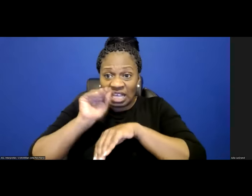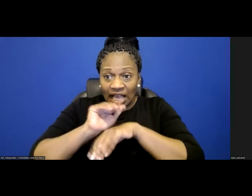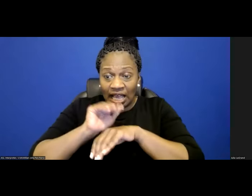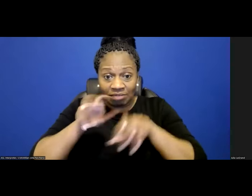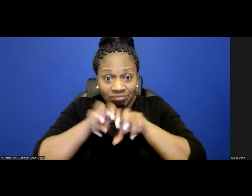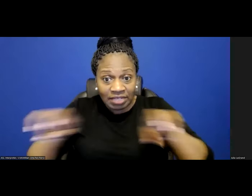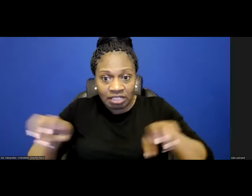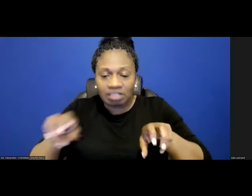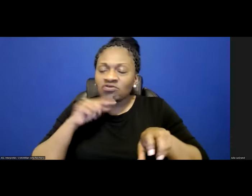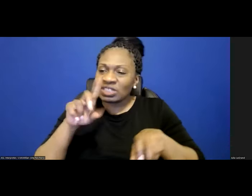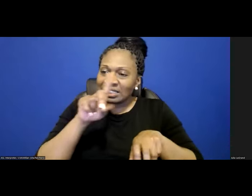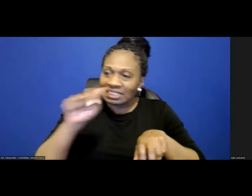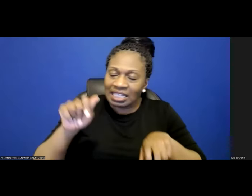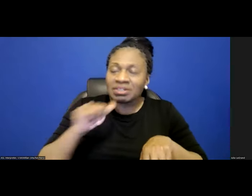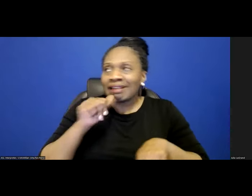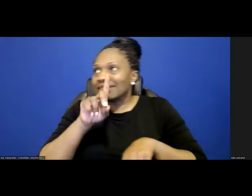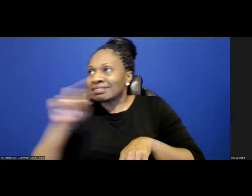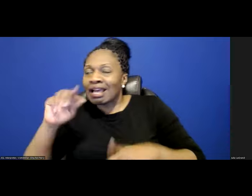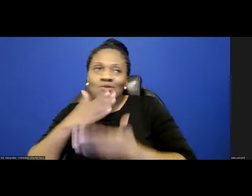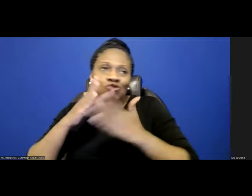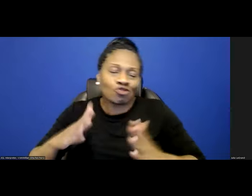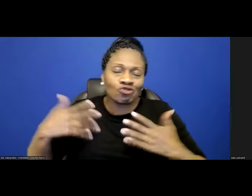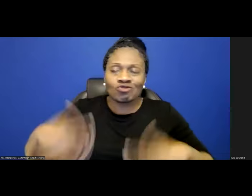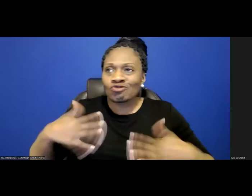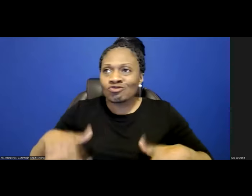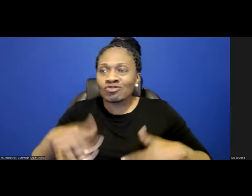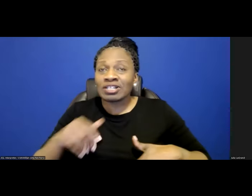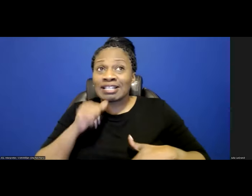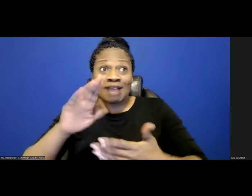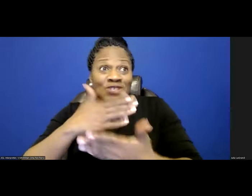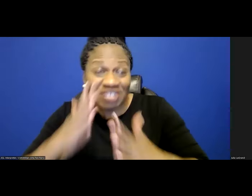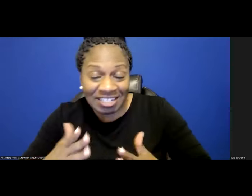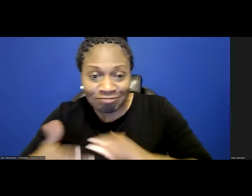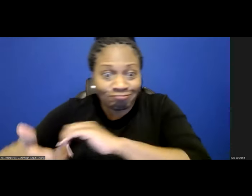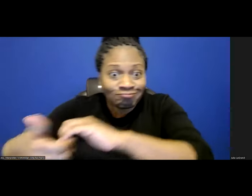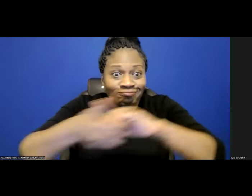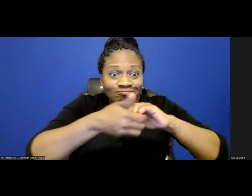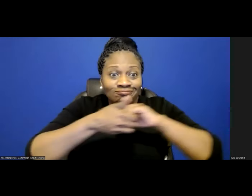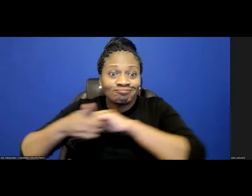and non-disabled musicians and non-musicians, anyone to come together to hear a conversation